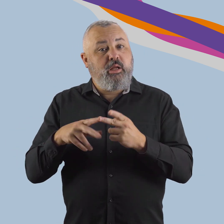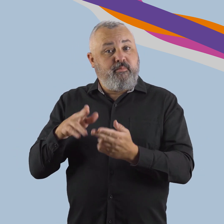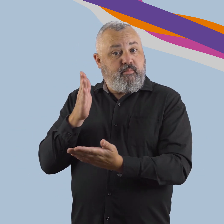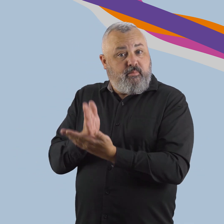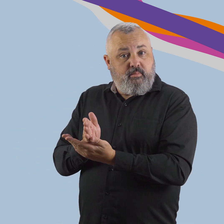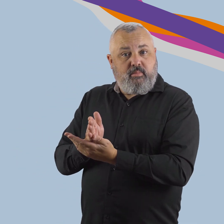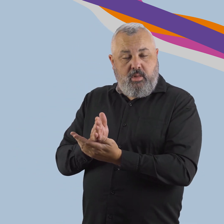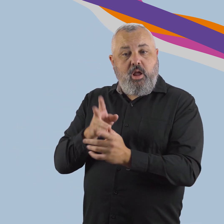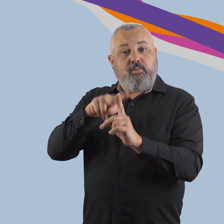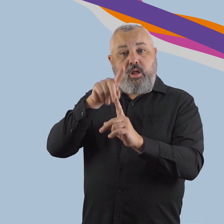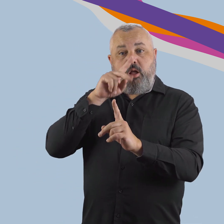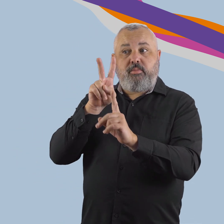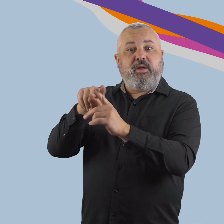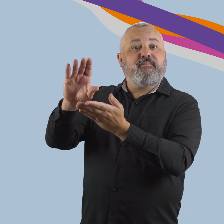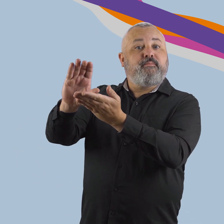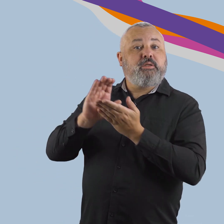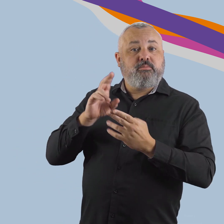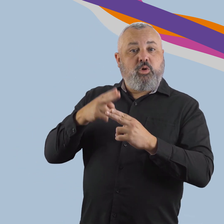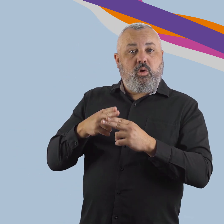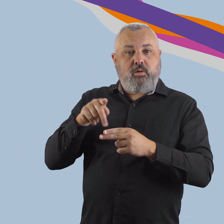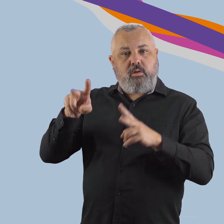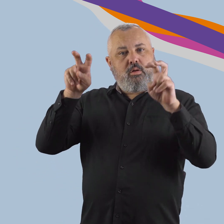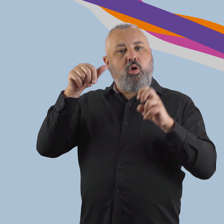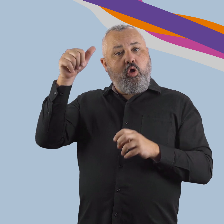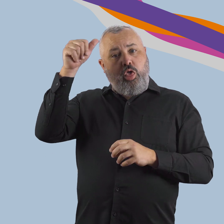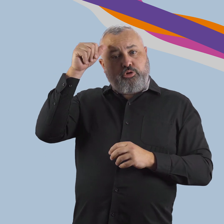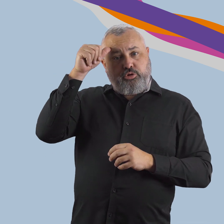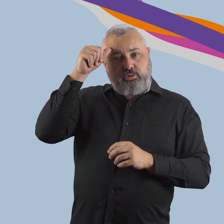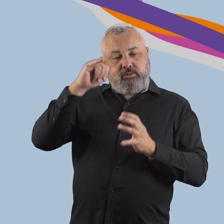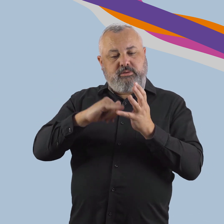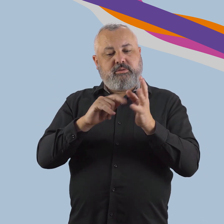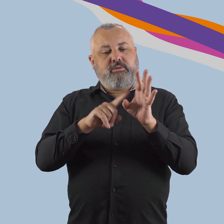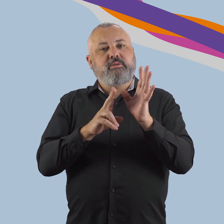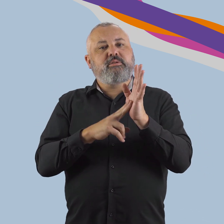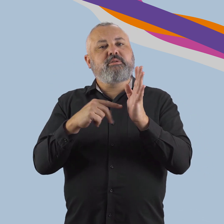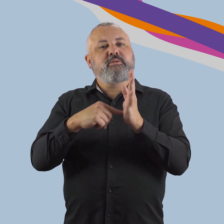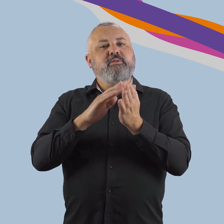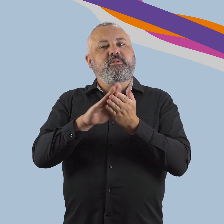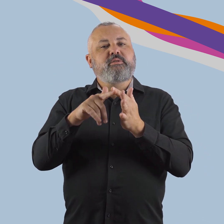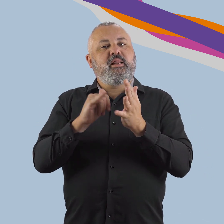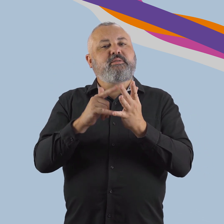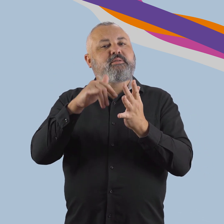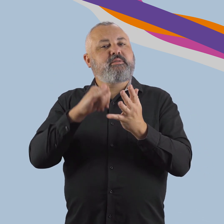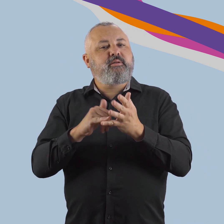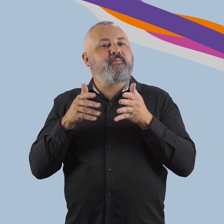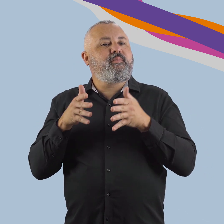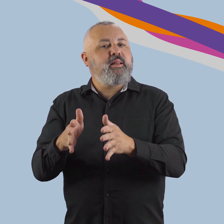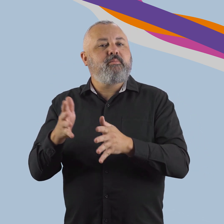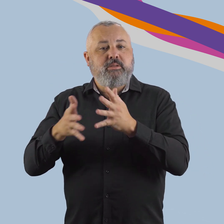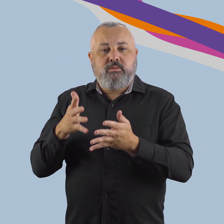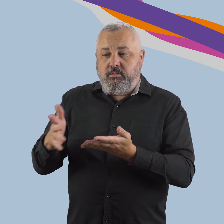Where this is the case, applicants can apply to use knowledge synthesis methods to